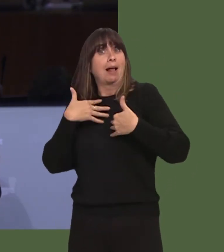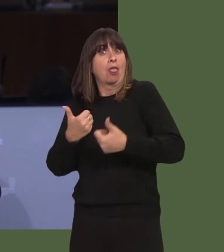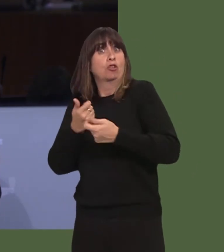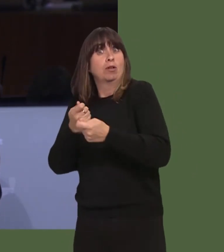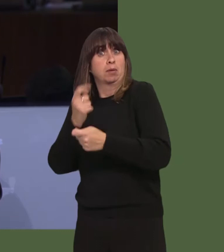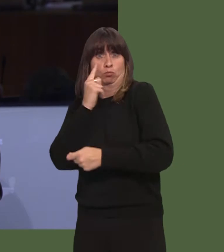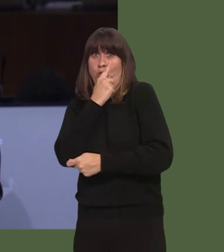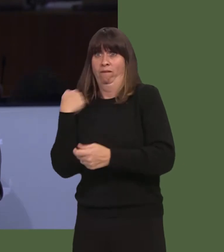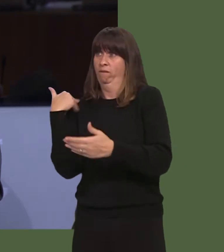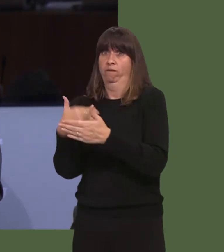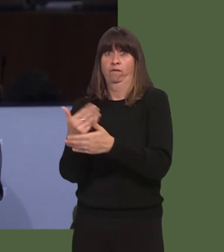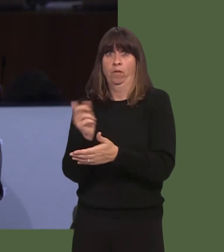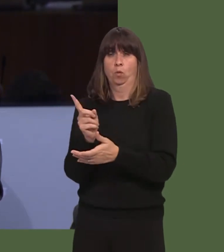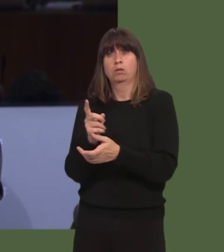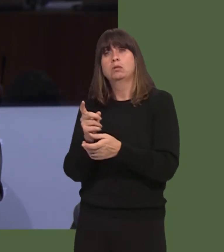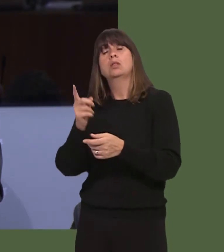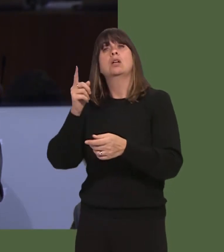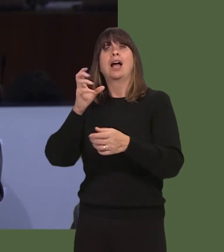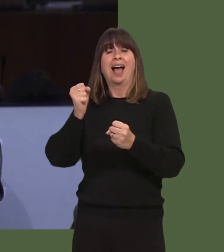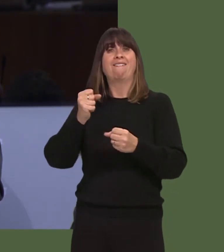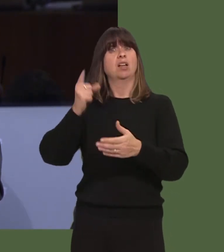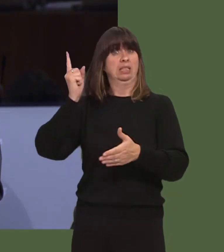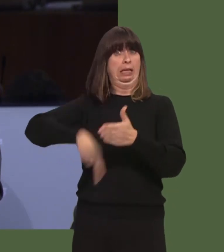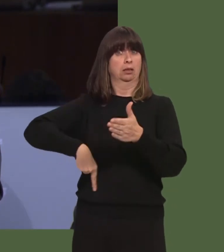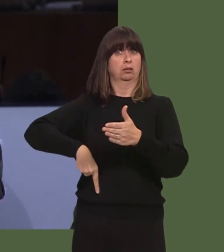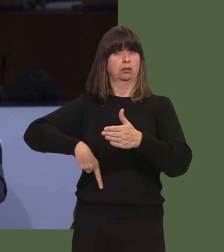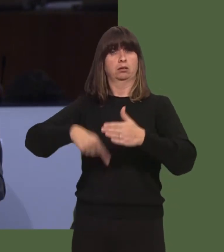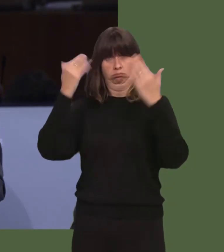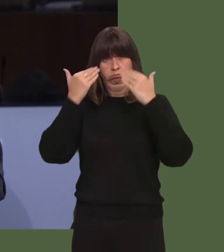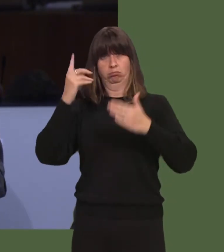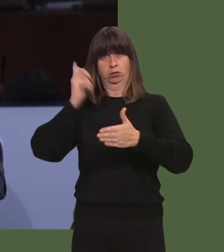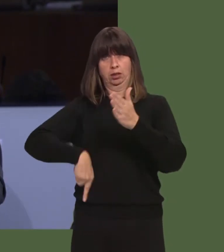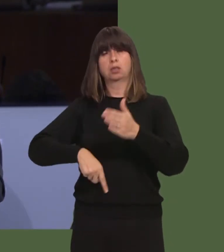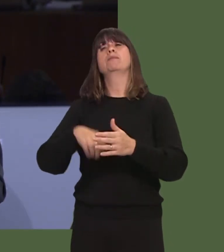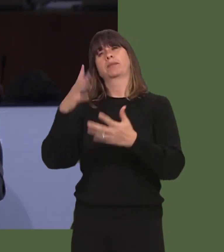treatment requirement as part of their sentence, they were significantly less likely to reoffend.